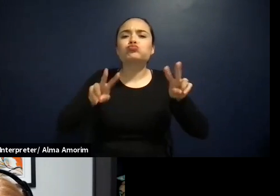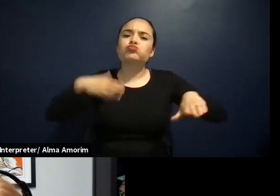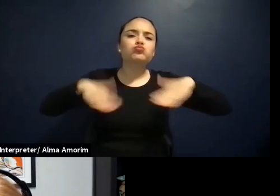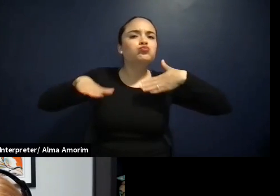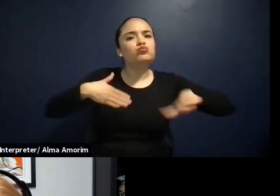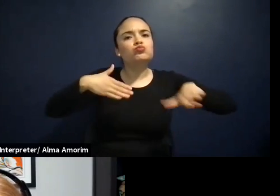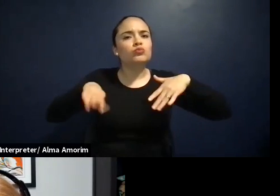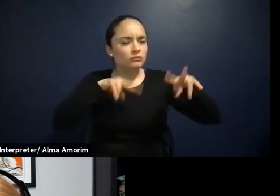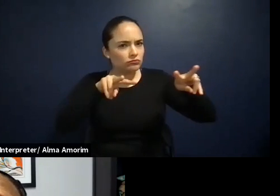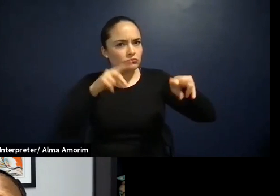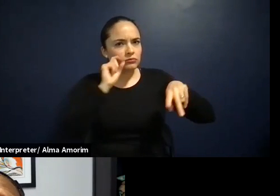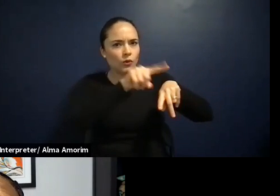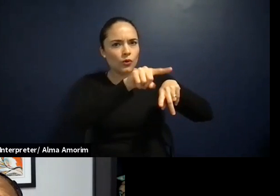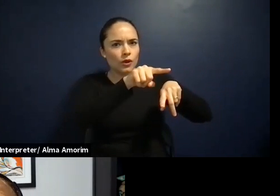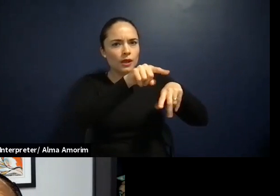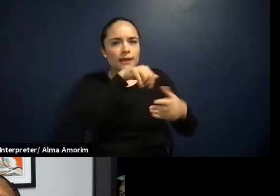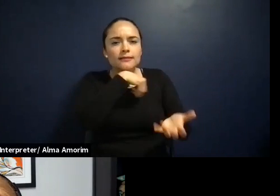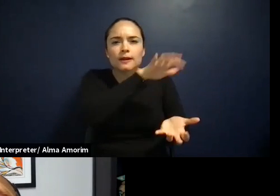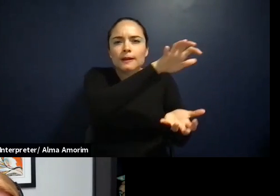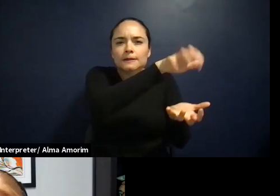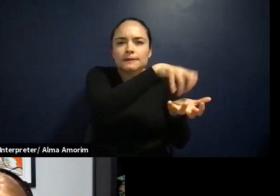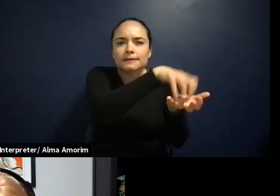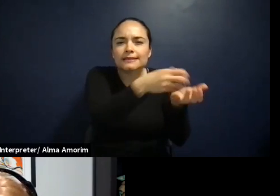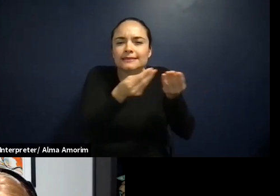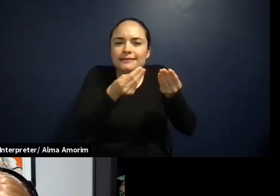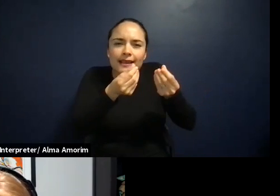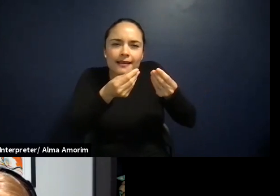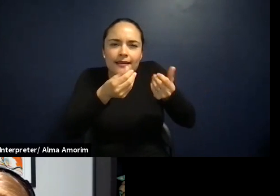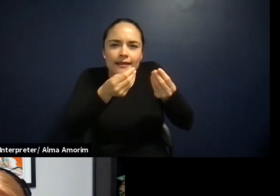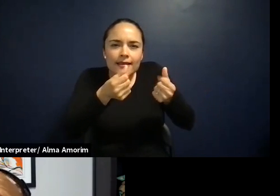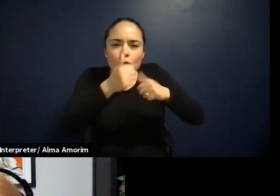to dig underneath those sediments, eventually you would come to bedrock, sort of that solid ground